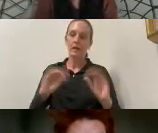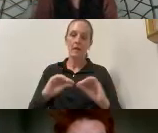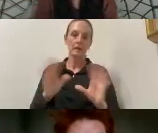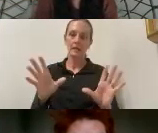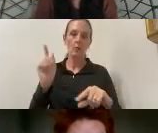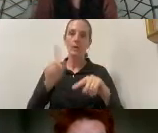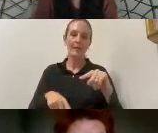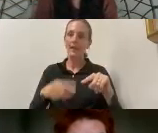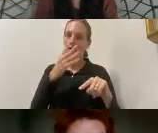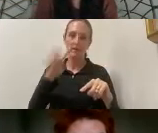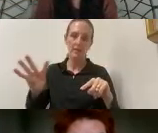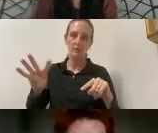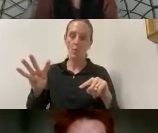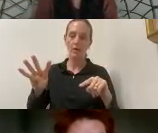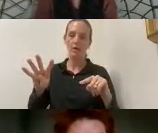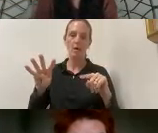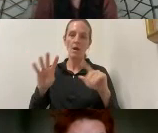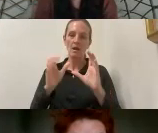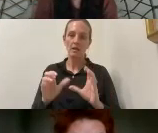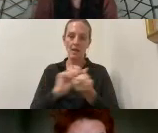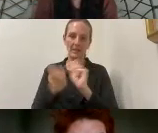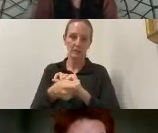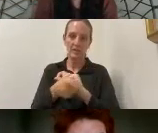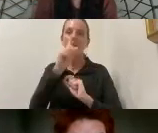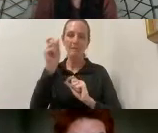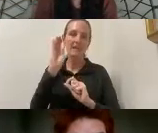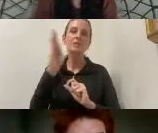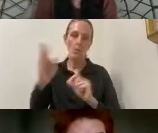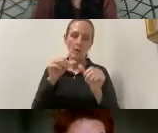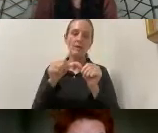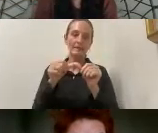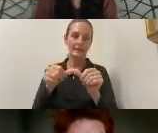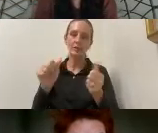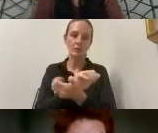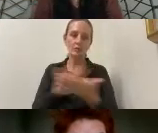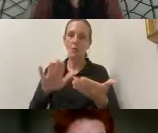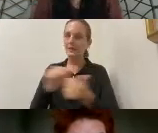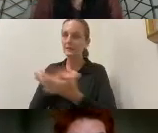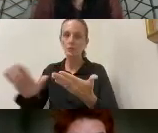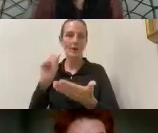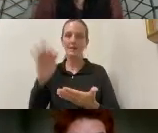change, as these climate disasters will continue to destroy if we don't make a change.